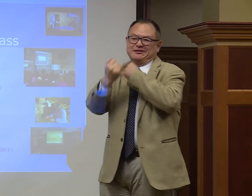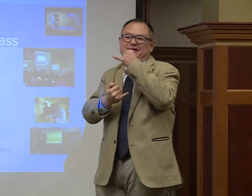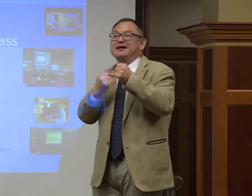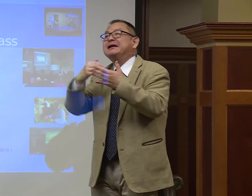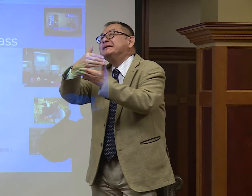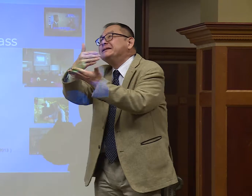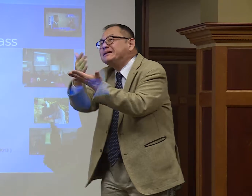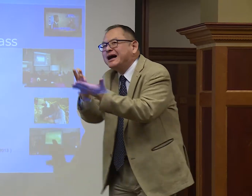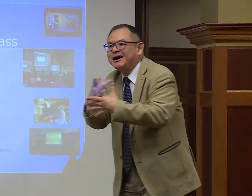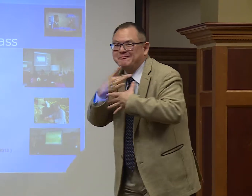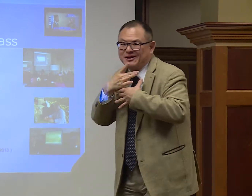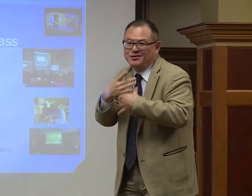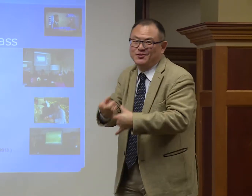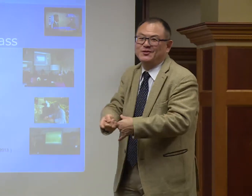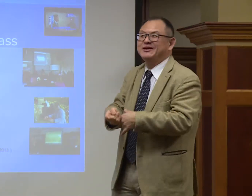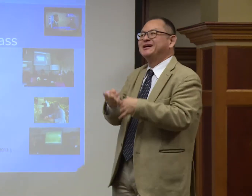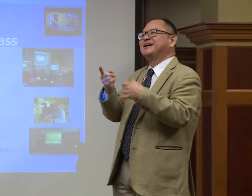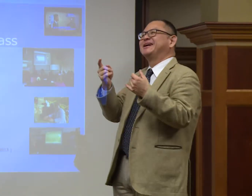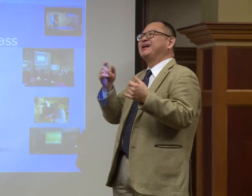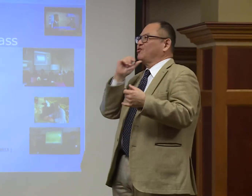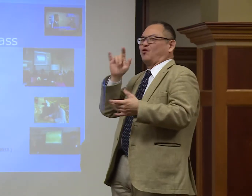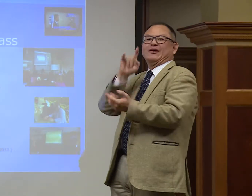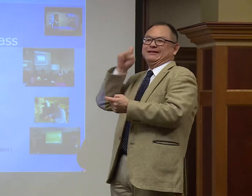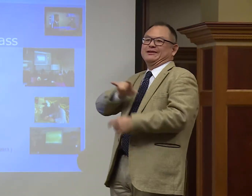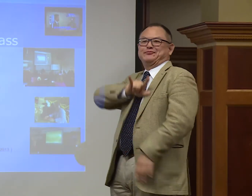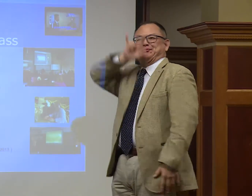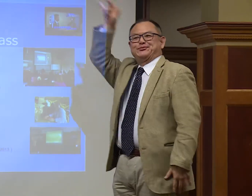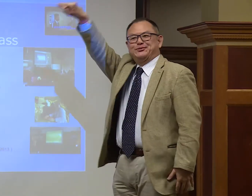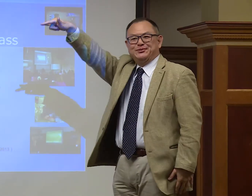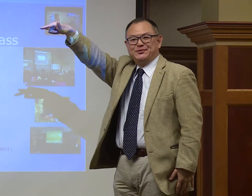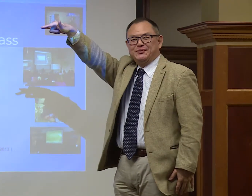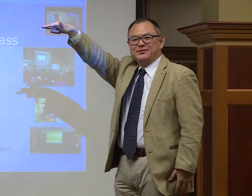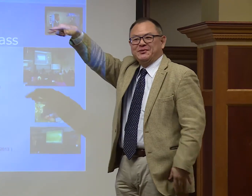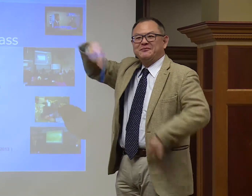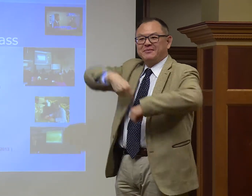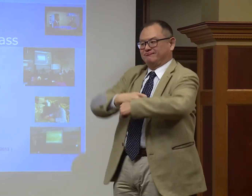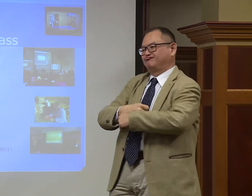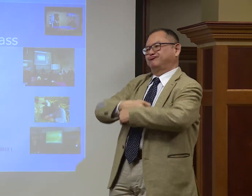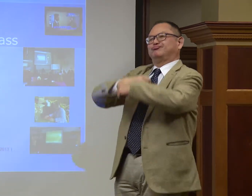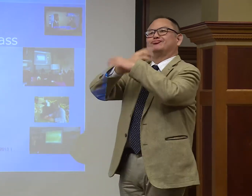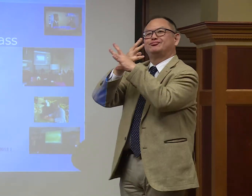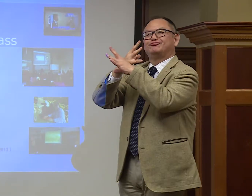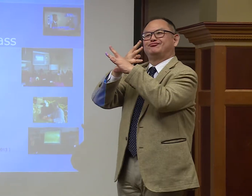Now, some are very interesting. Sometimes I actually fly to the location.